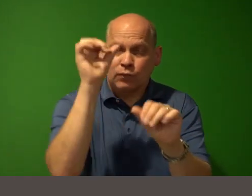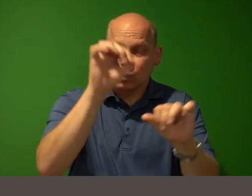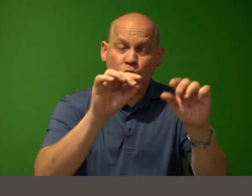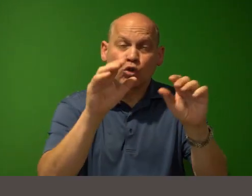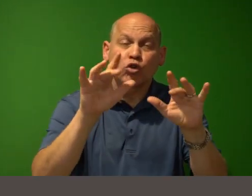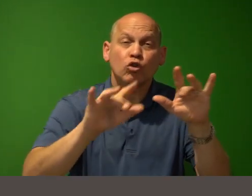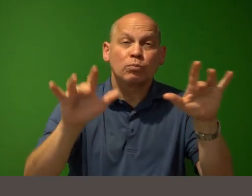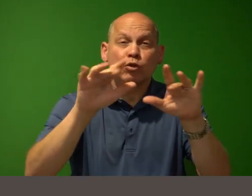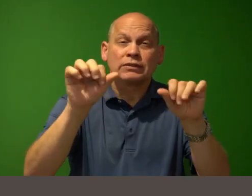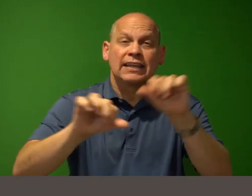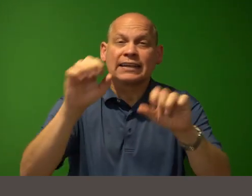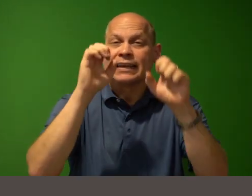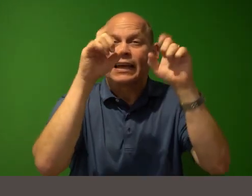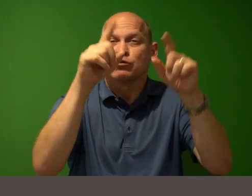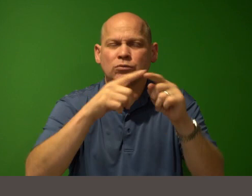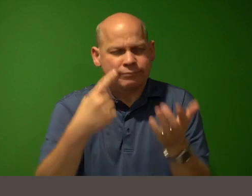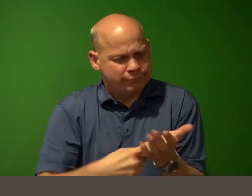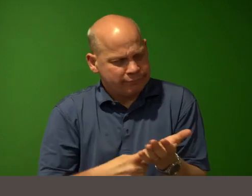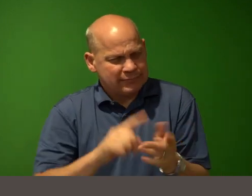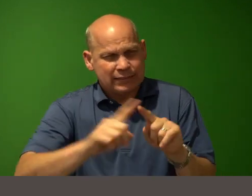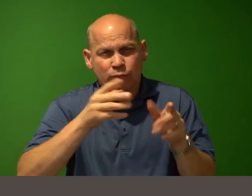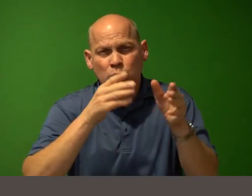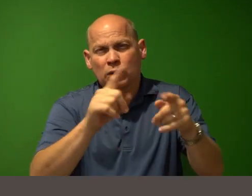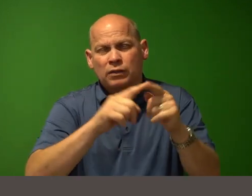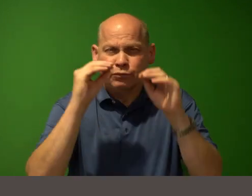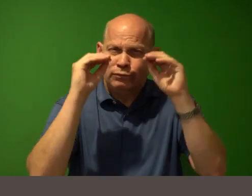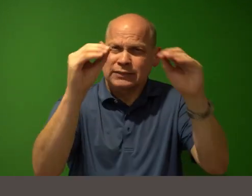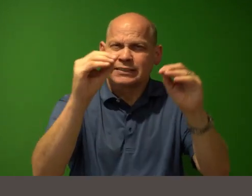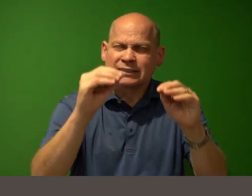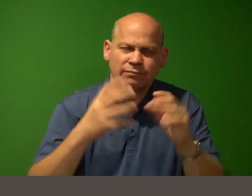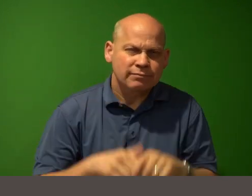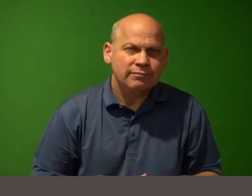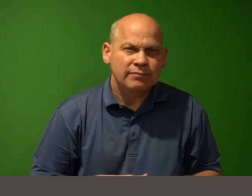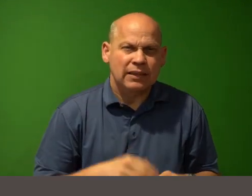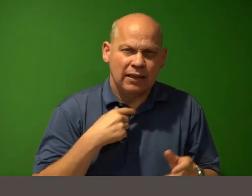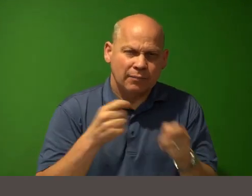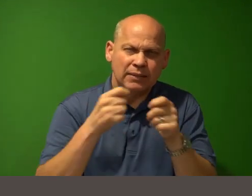to discuss new ways to teach computer science. I managed to get free registration into the